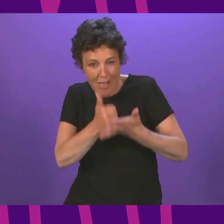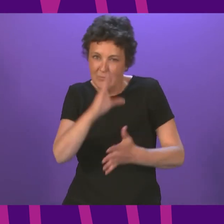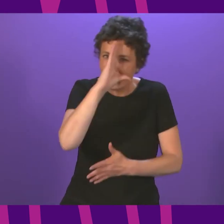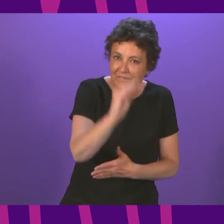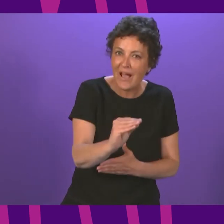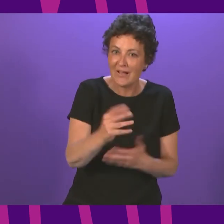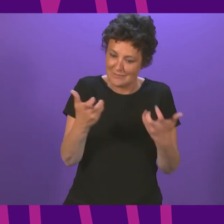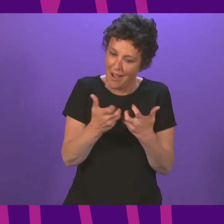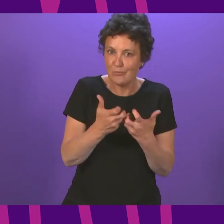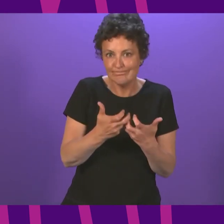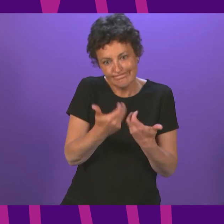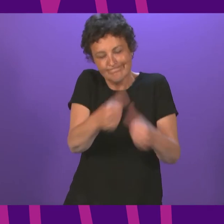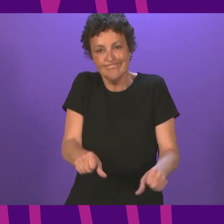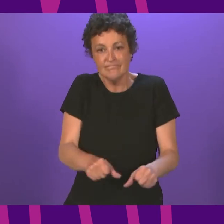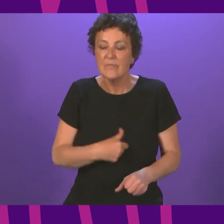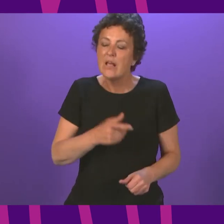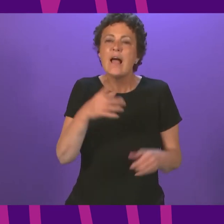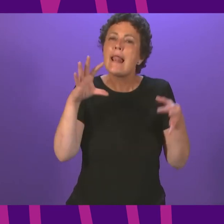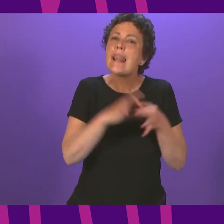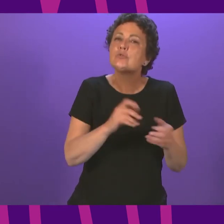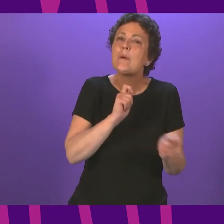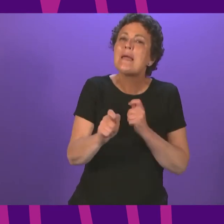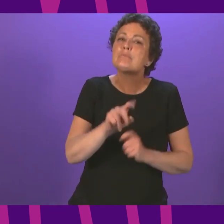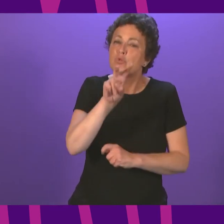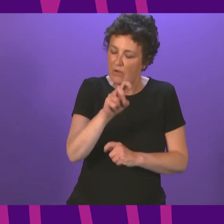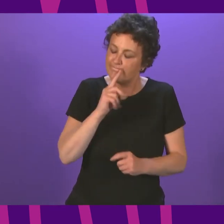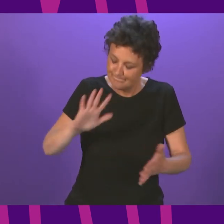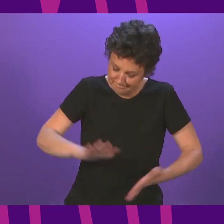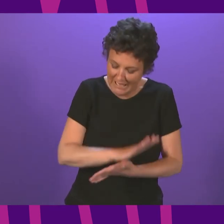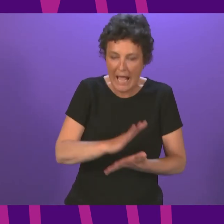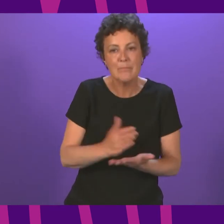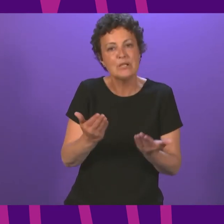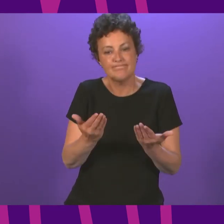In respect of my amendment 12, I welcome the inclusion in amendment 5 to require a report